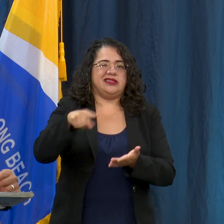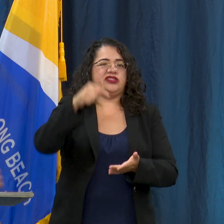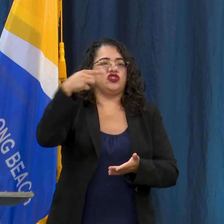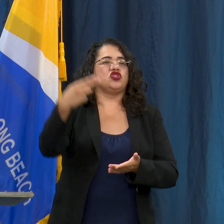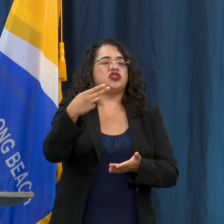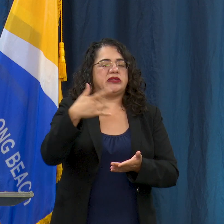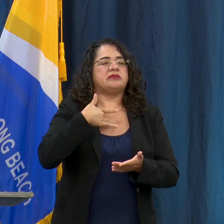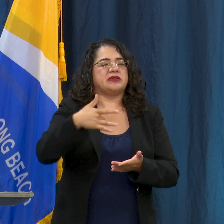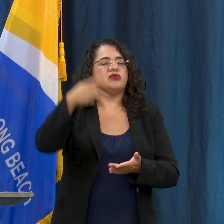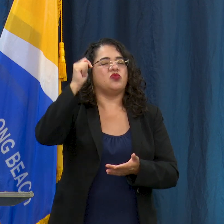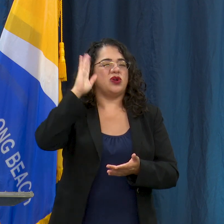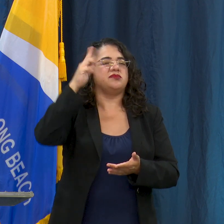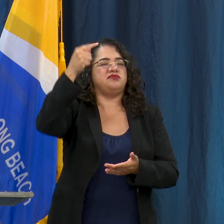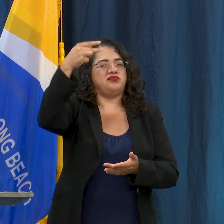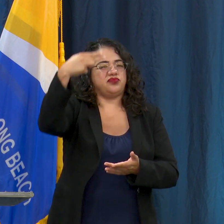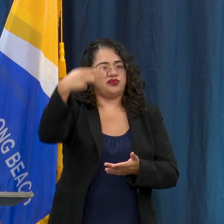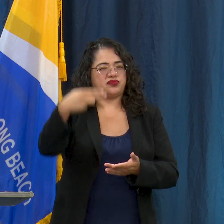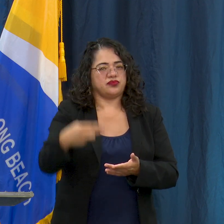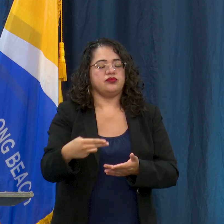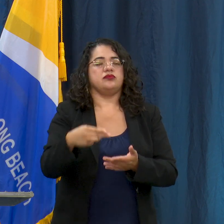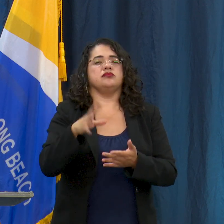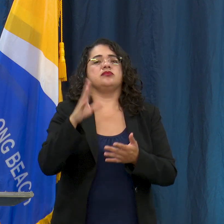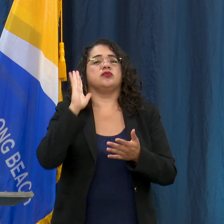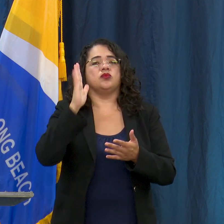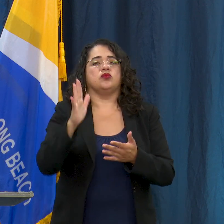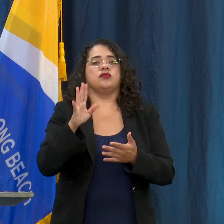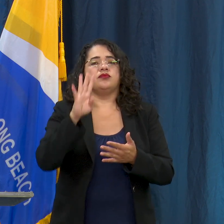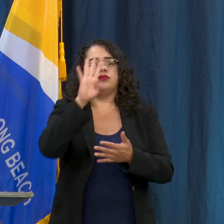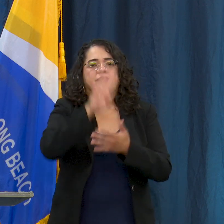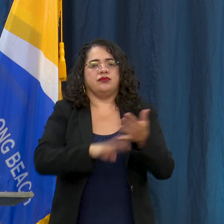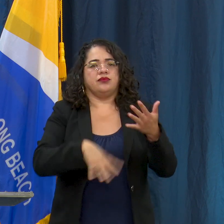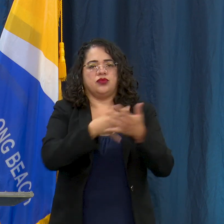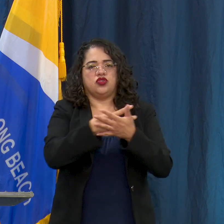including a variety of charts. We'll be doing that this Thursday and so we'll